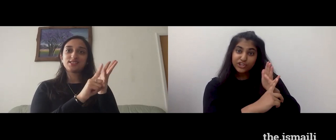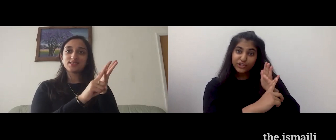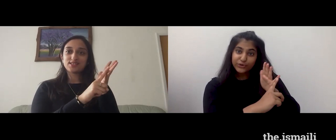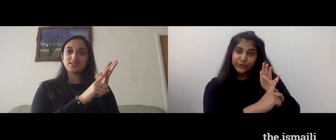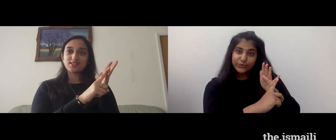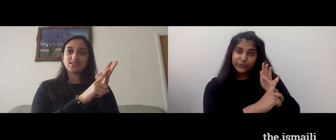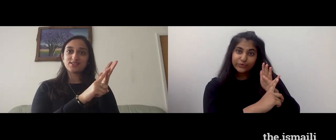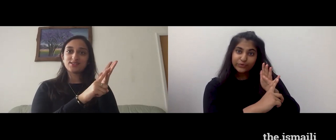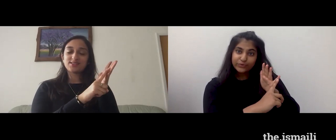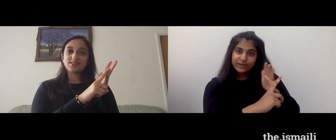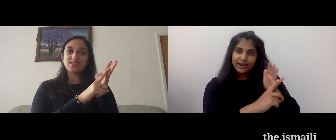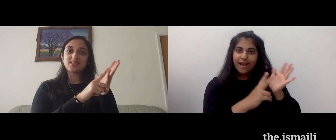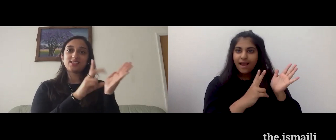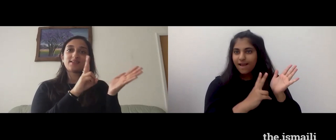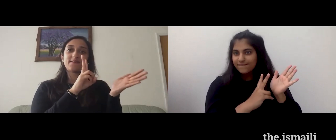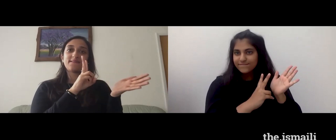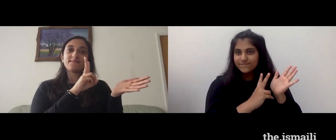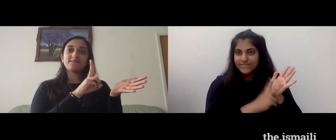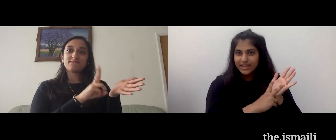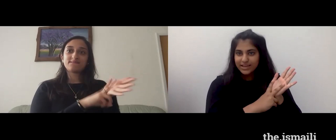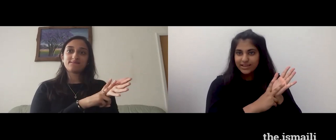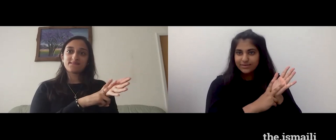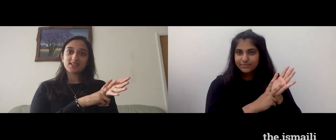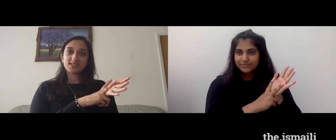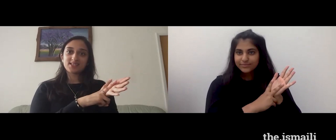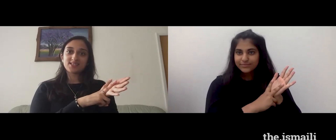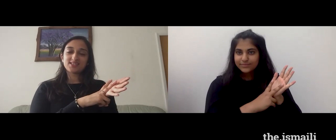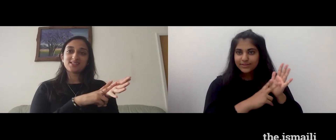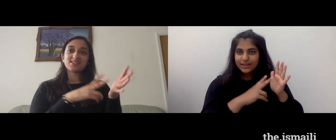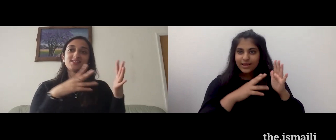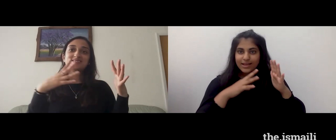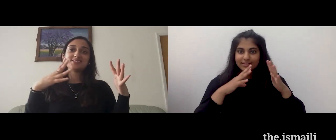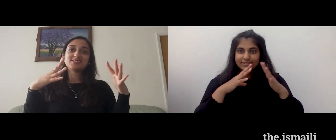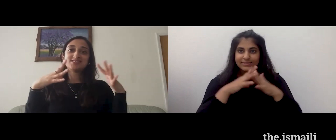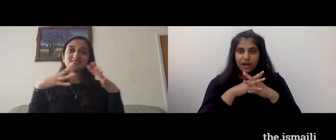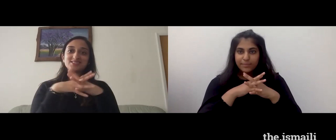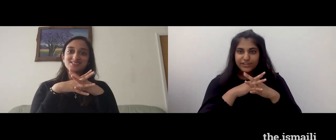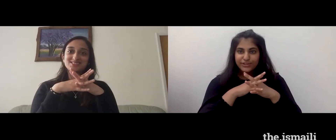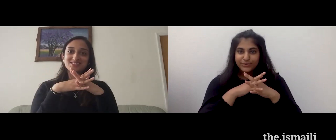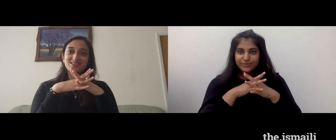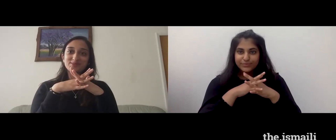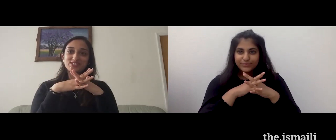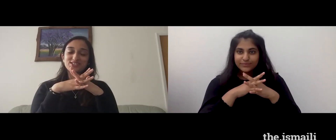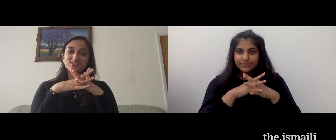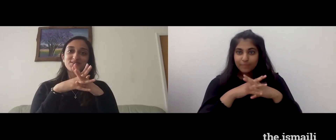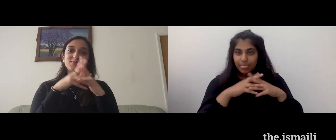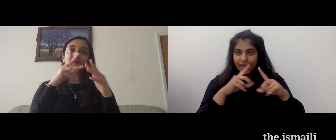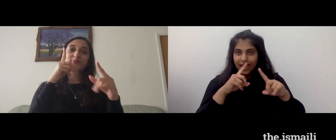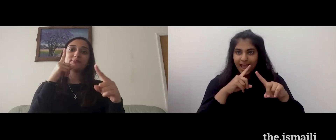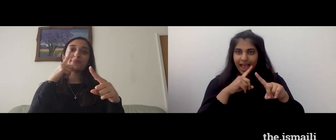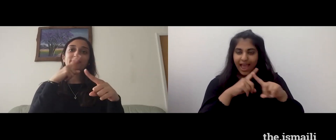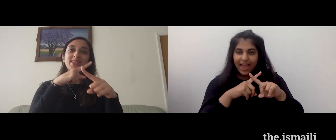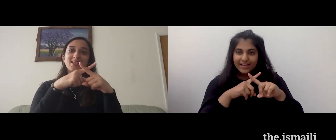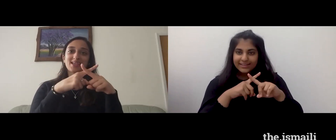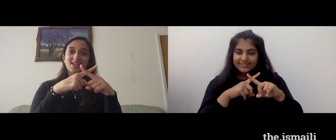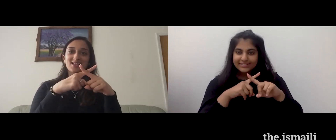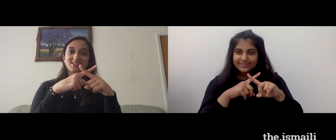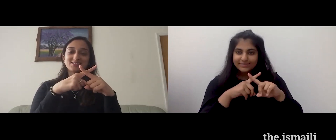"U" "V" "W" "X"